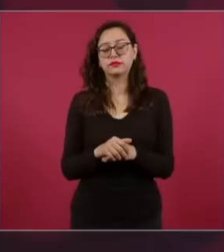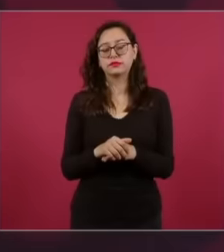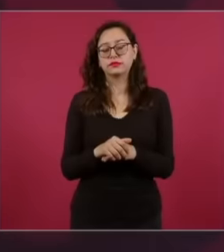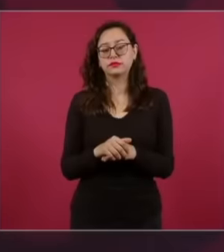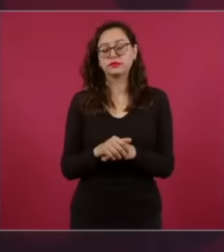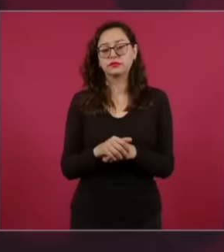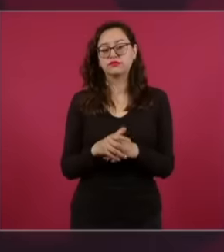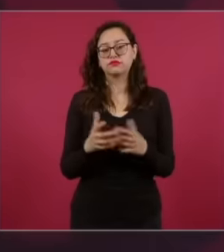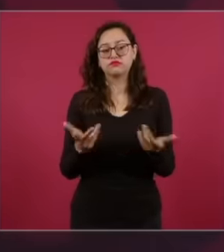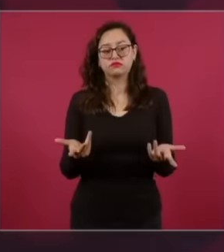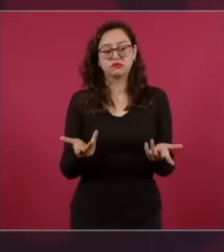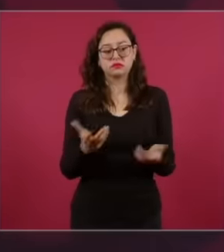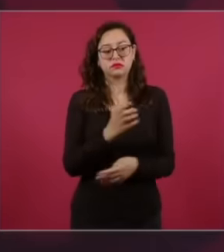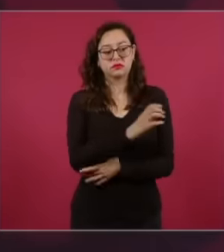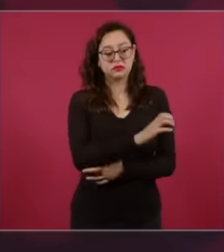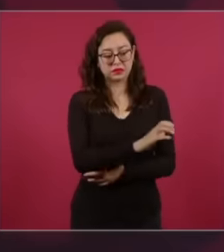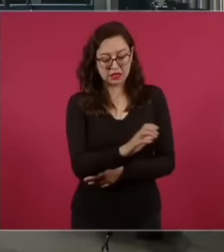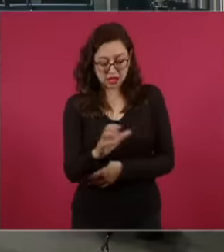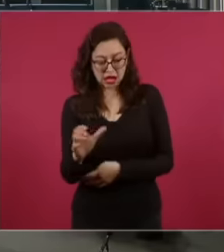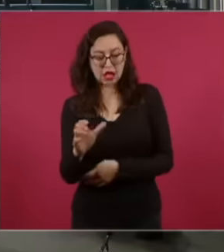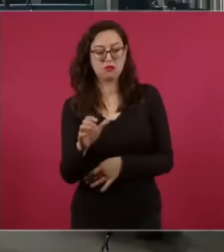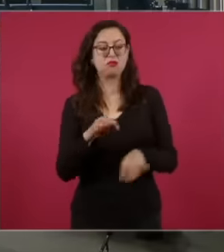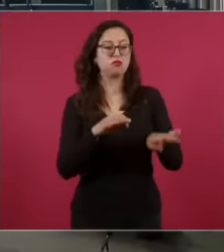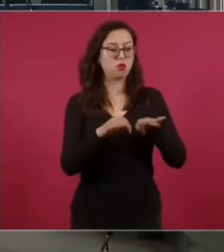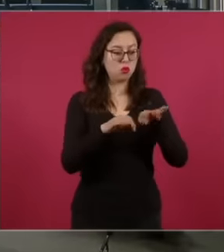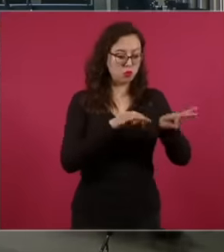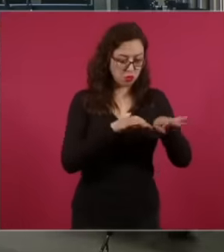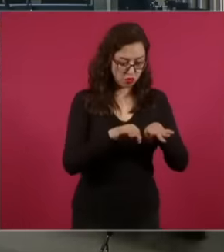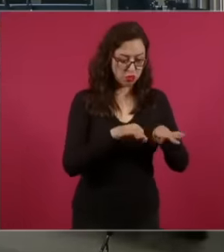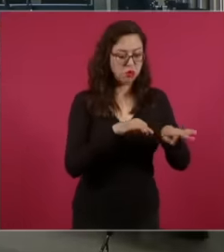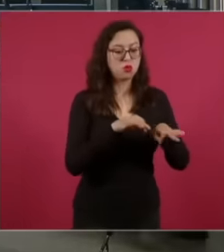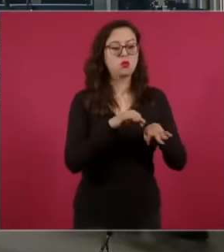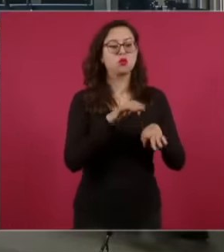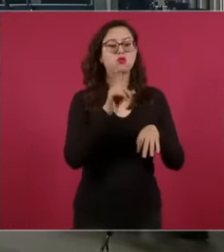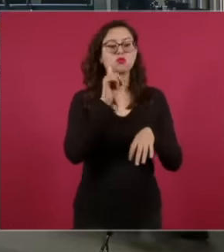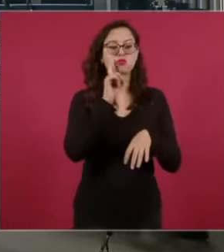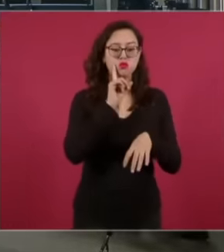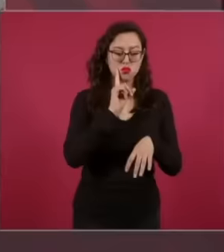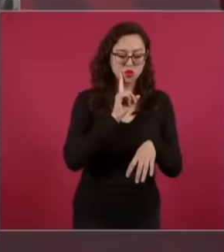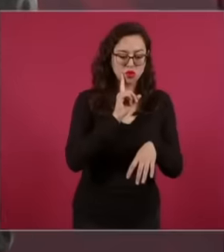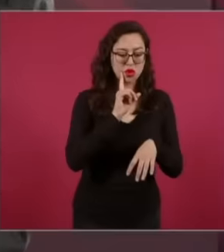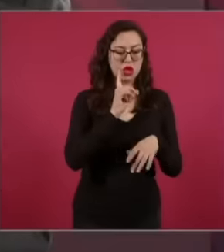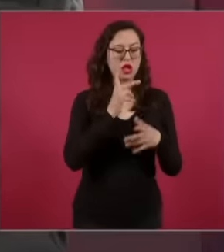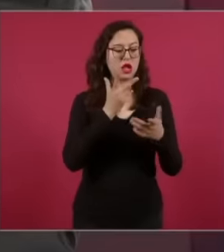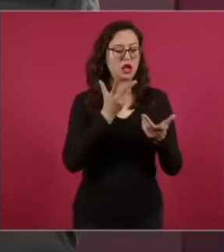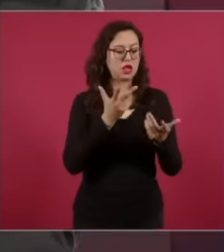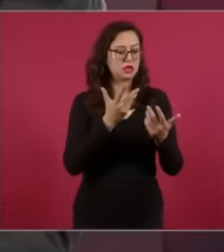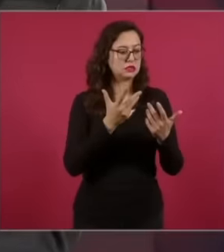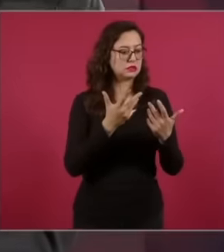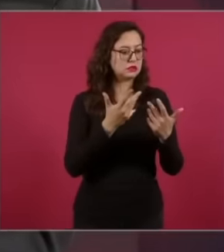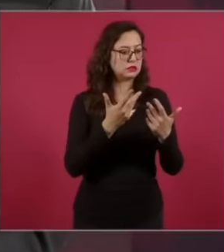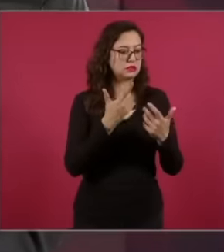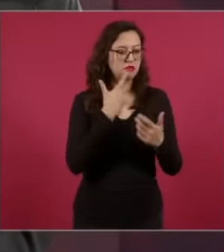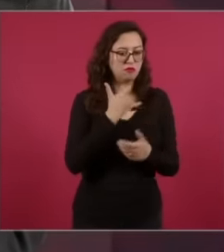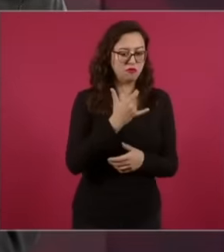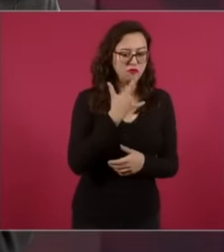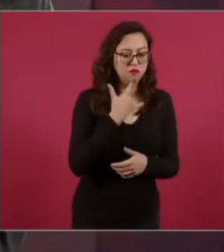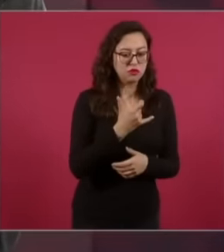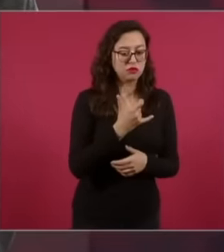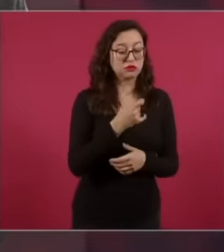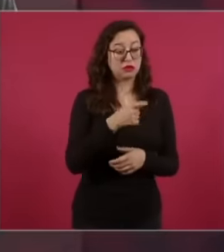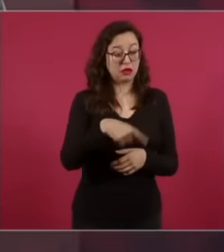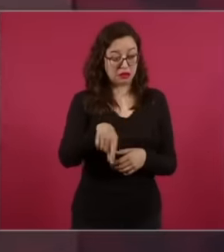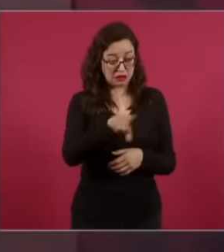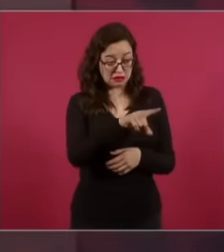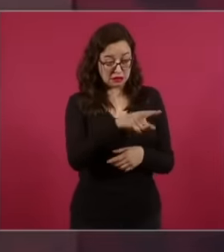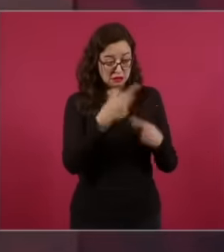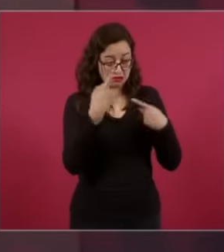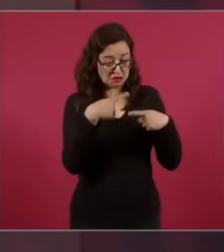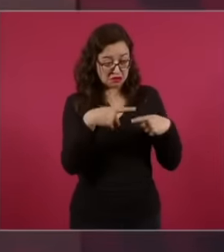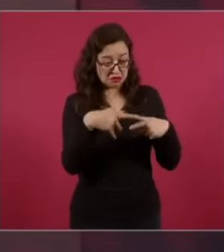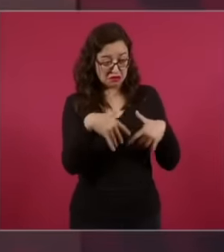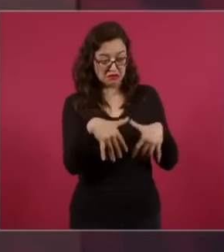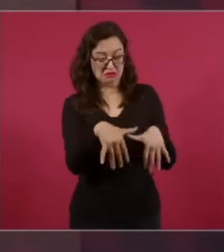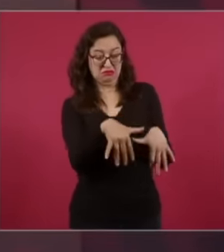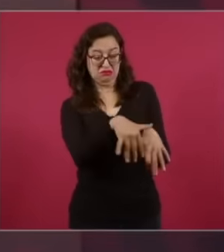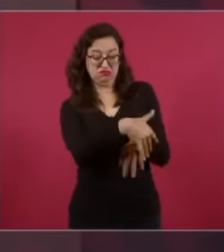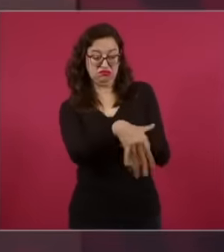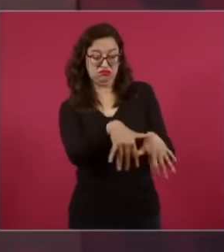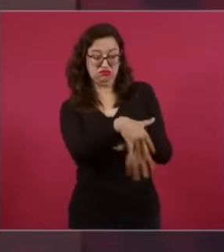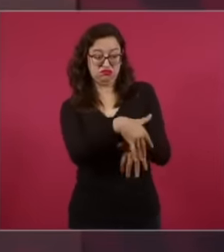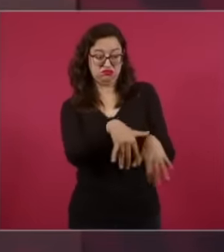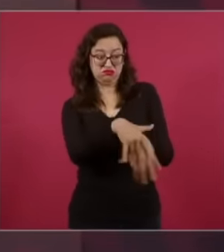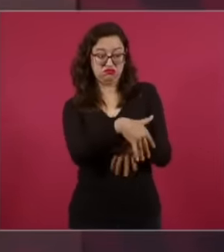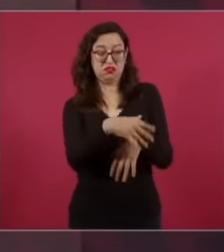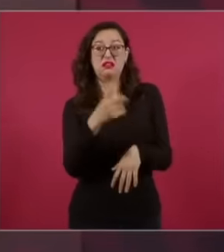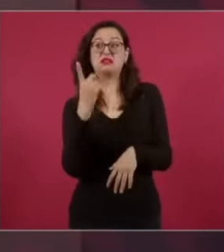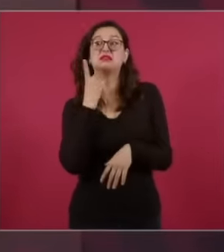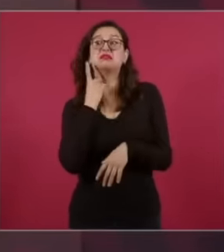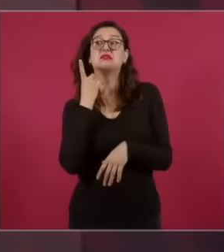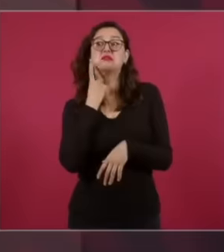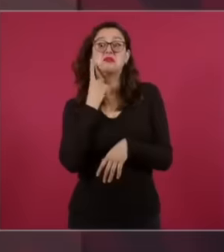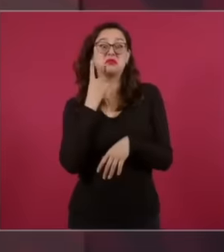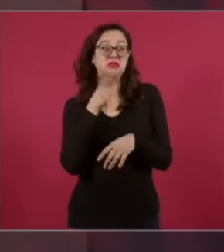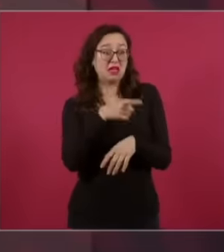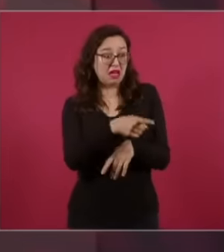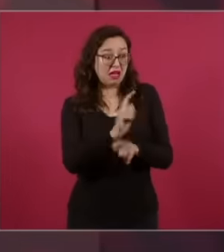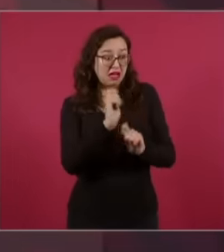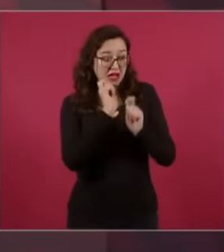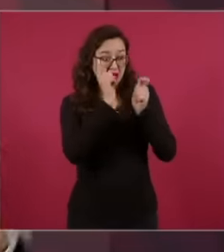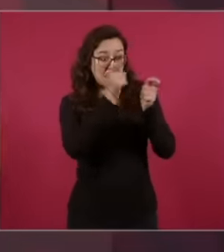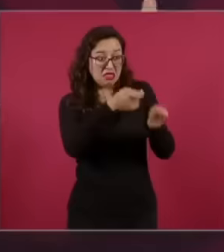women burdened with work at home, could not become deputies because they did not know about